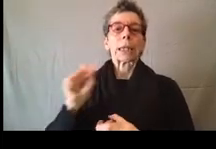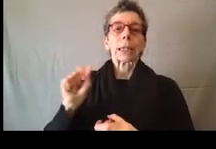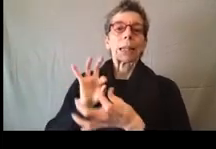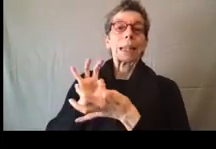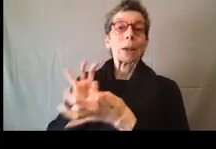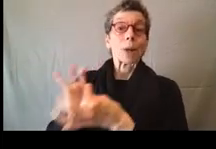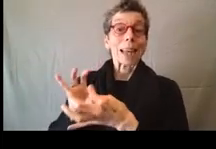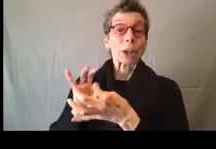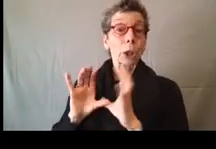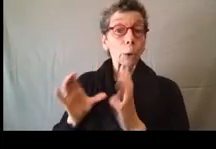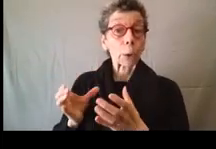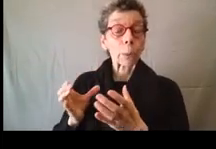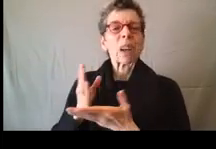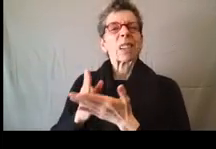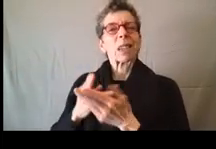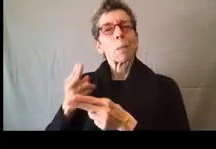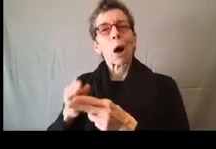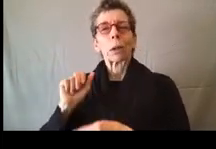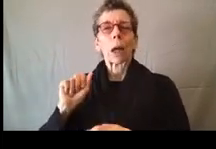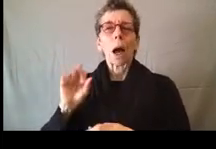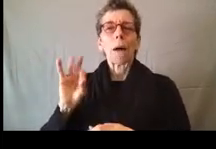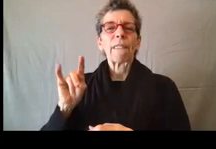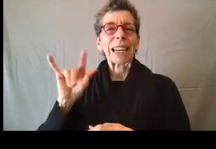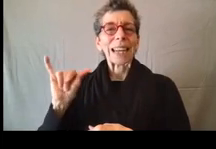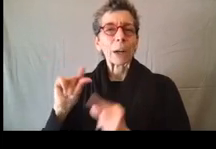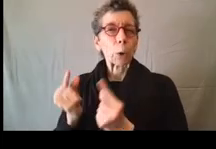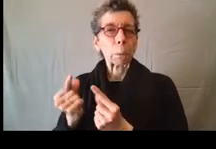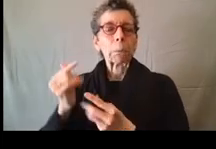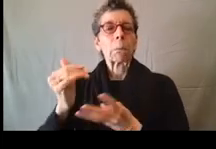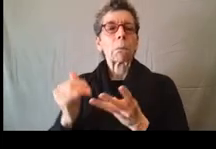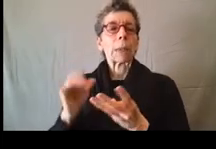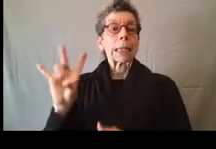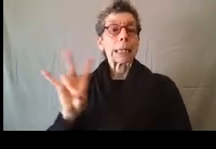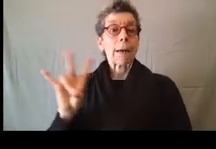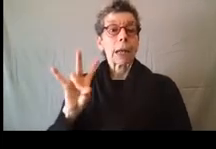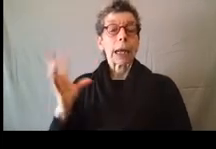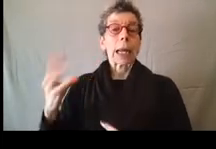Some businesses call them affinity groups. Seventh, inclusive community development.